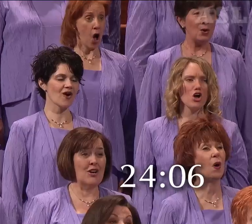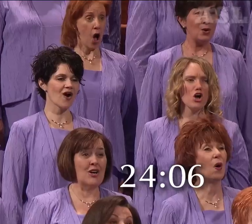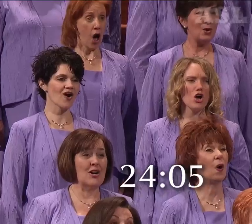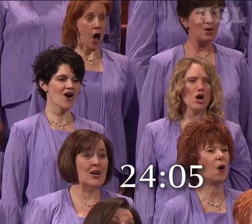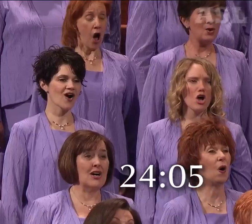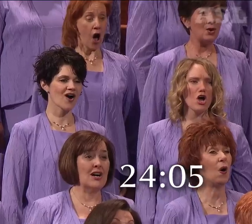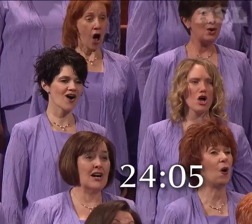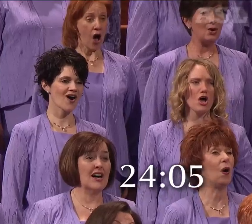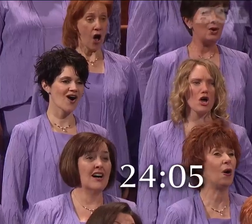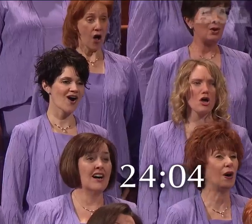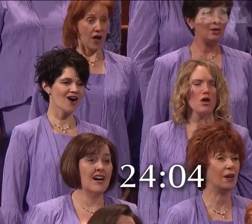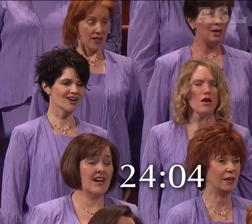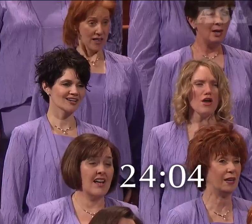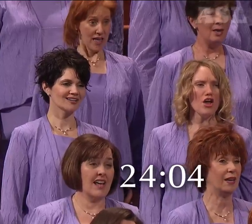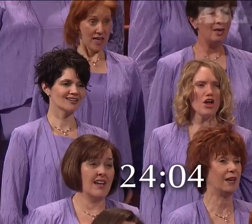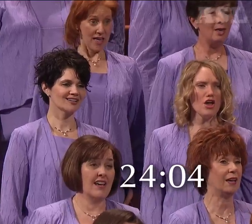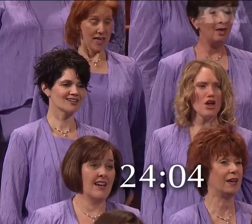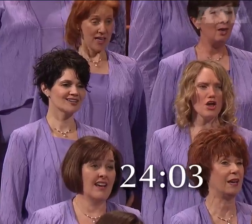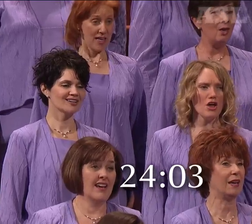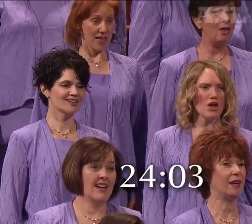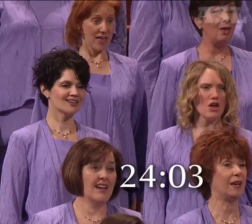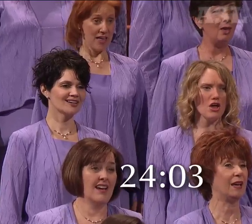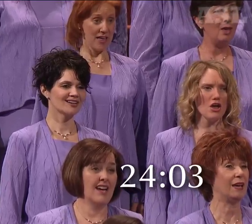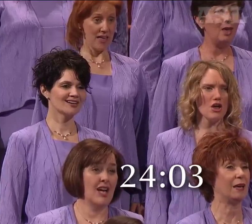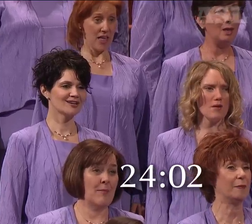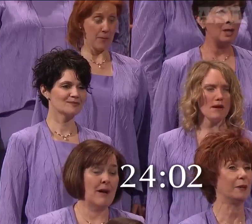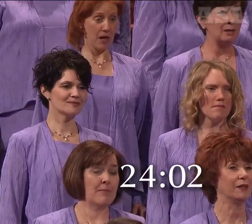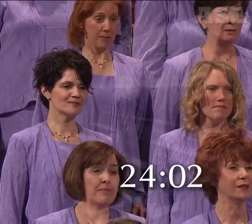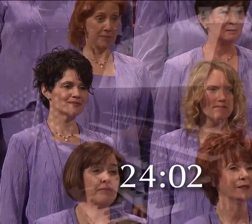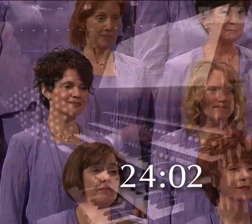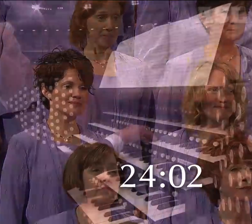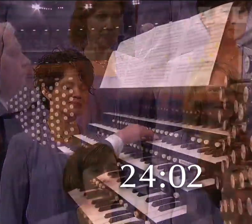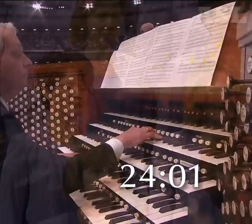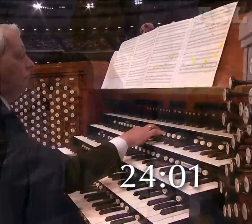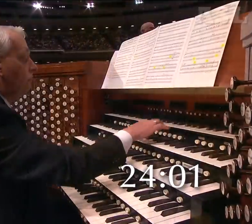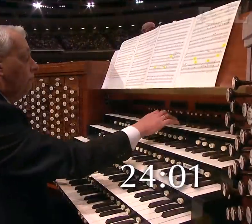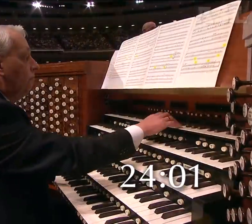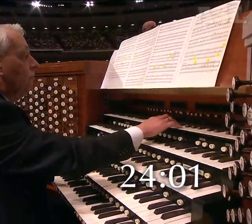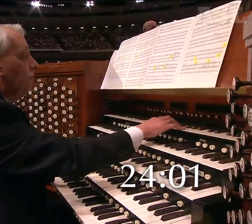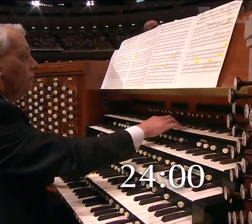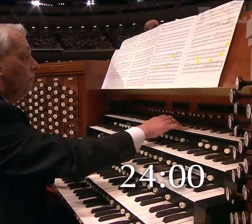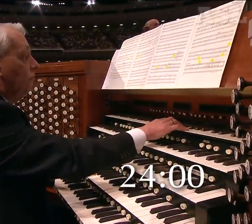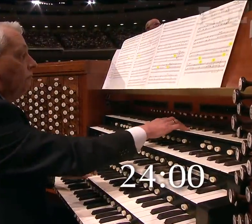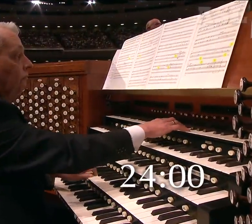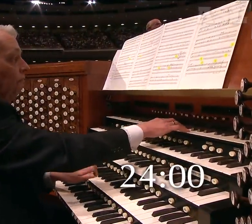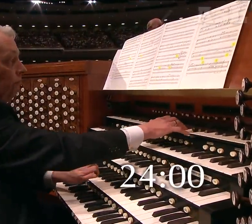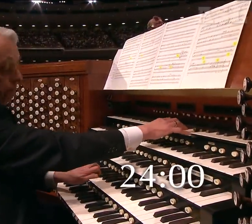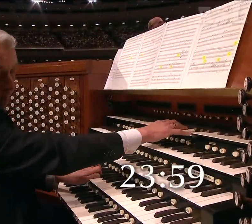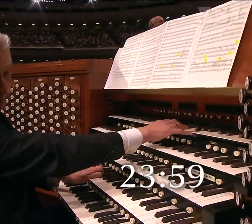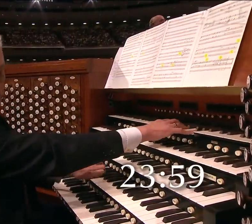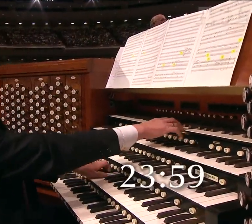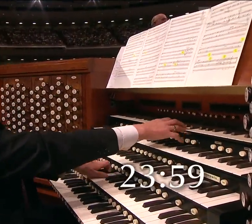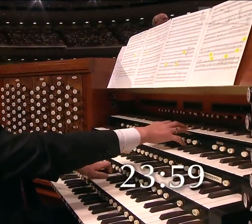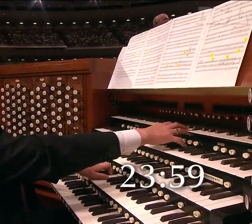THIS IS THE ENGLISH CLOSED CAPTION CHANNEL OF THE CHURCH OF JESUS CHRIST OF LATTER-DAY SAINTS.